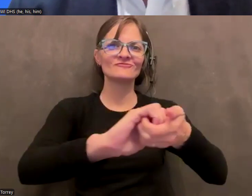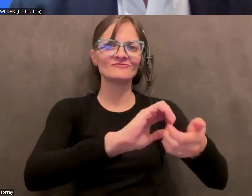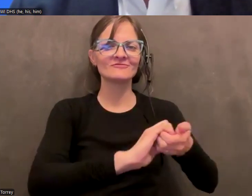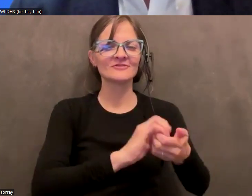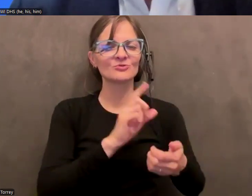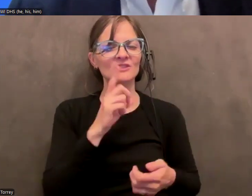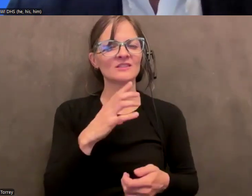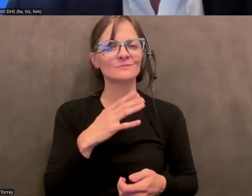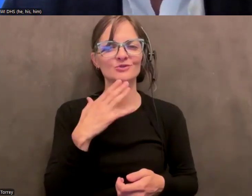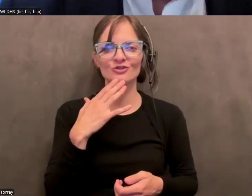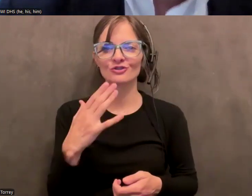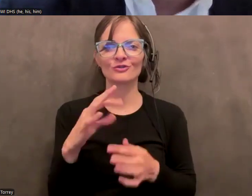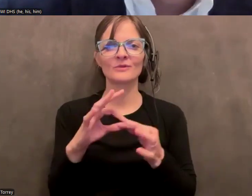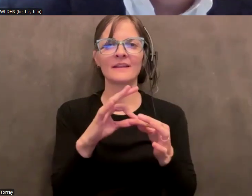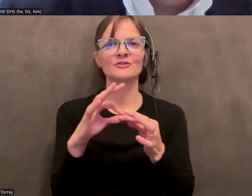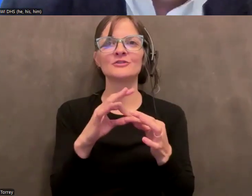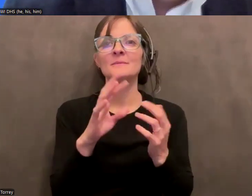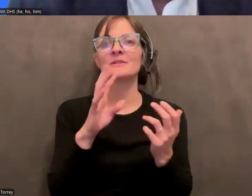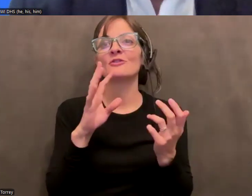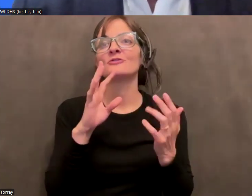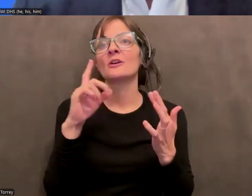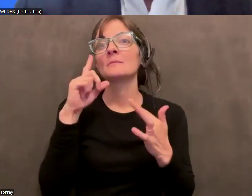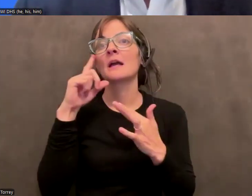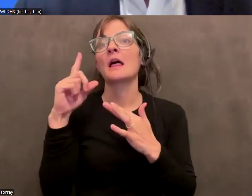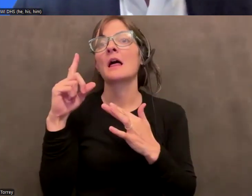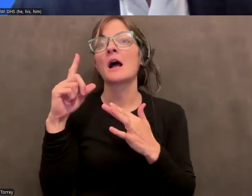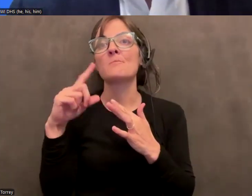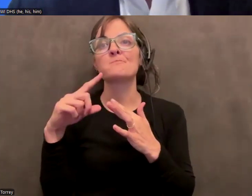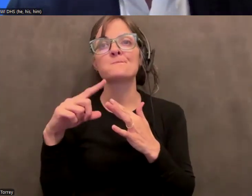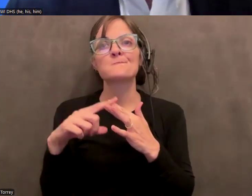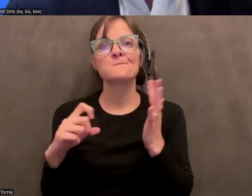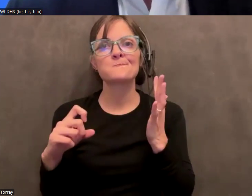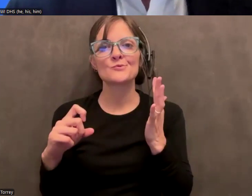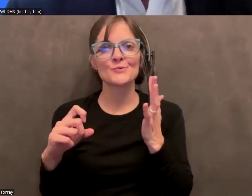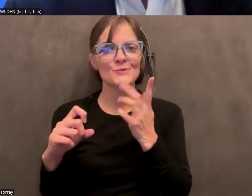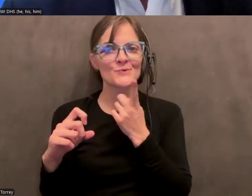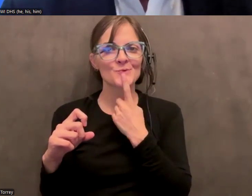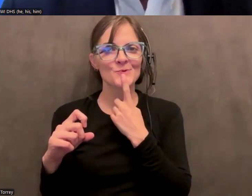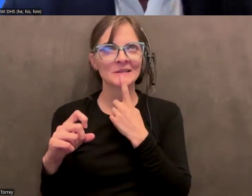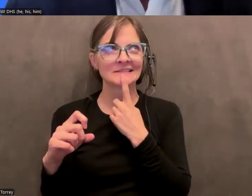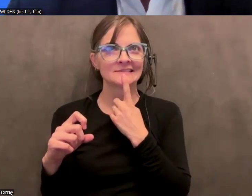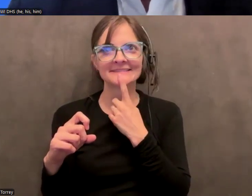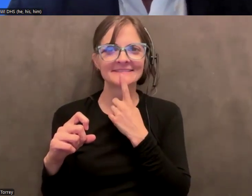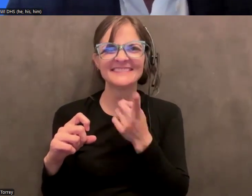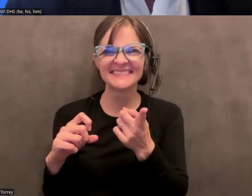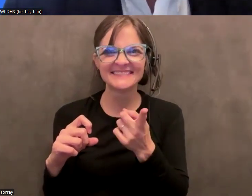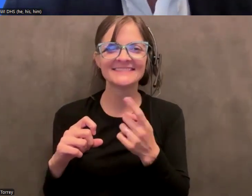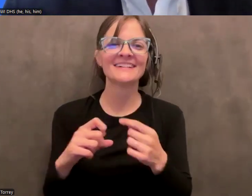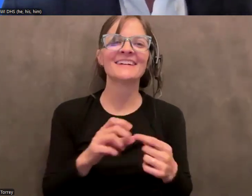And I just lost track of where I was going. Oh, we got a list. Kevin's given us the list,